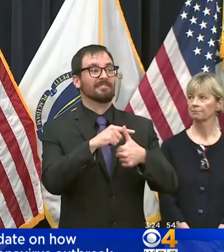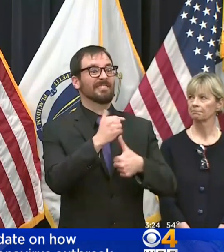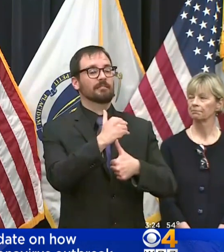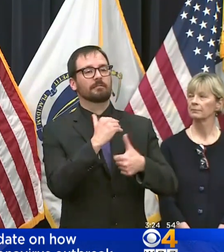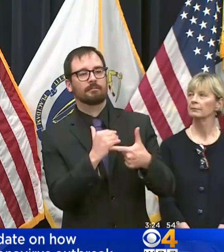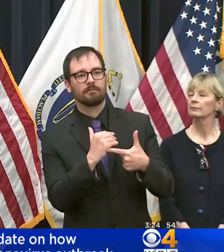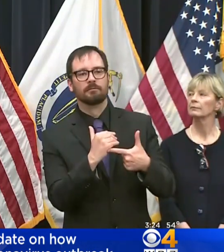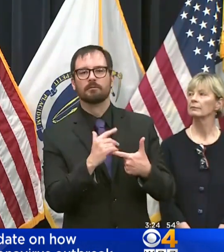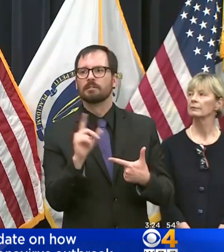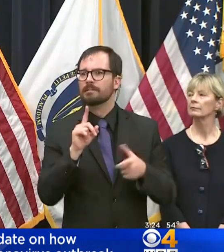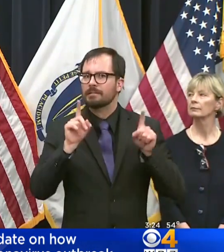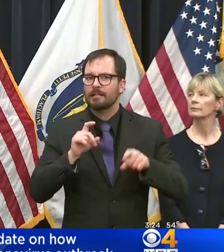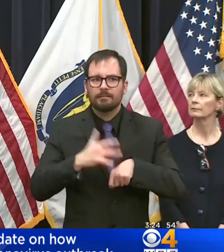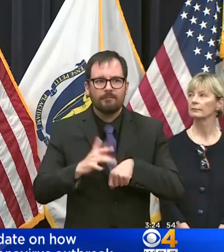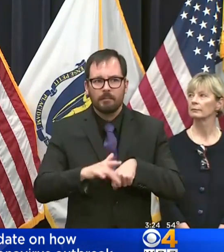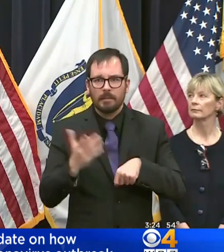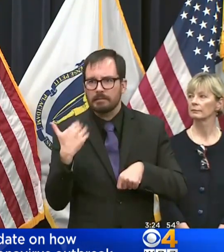FOLLOWED VERY CLOSELY BEHIND BY